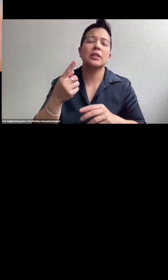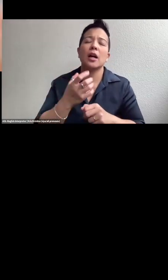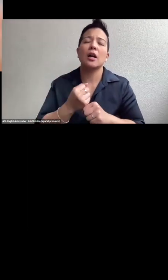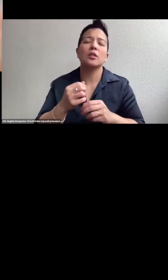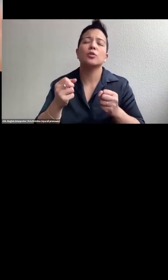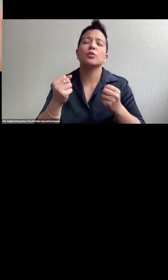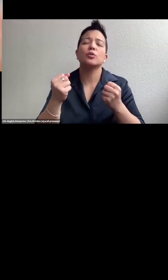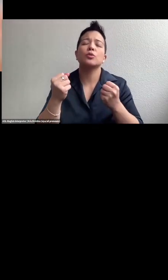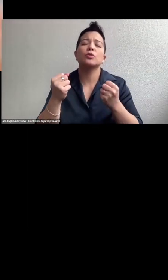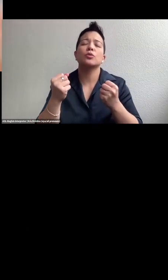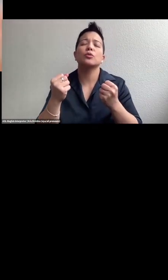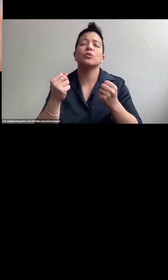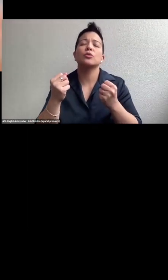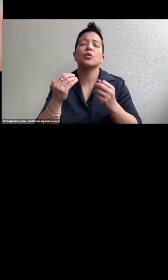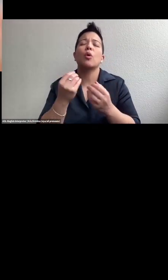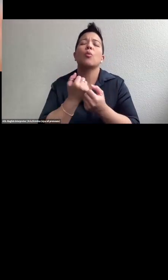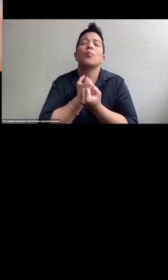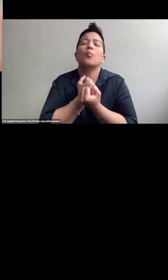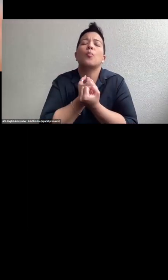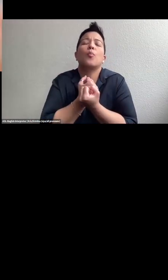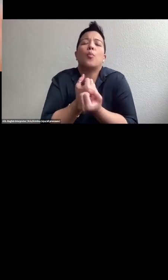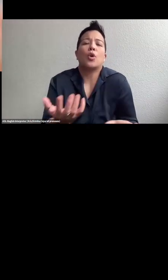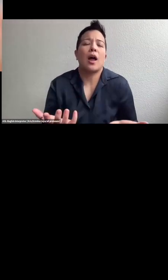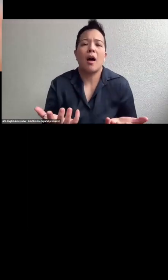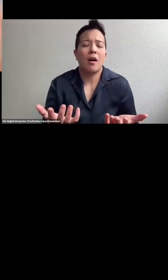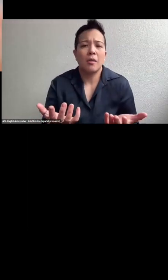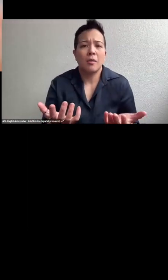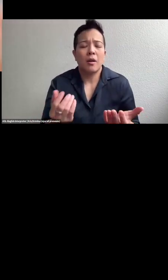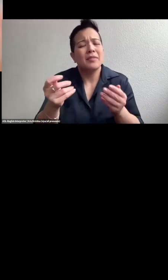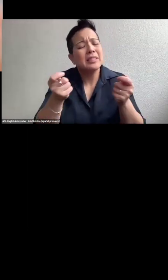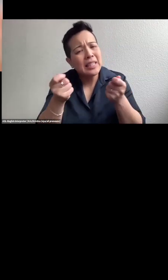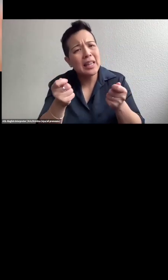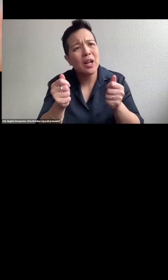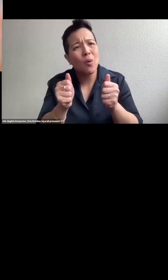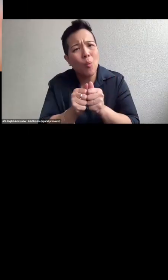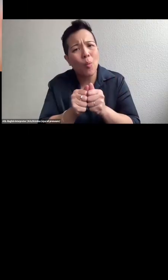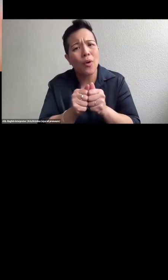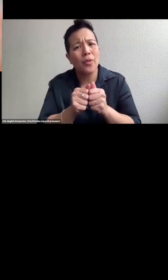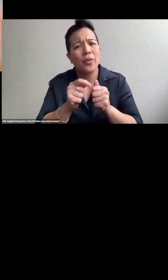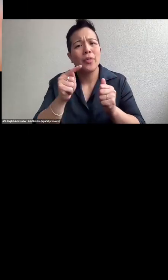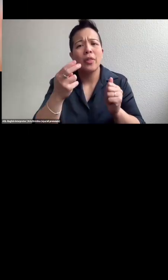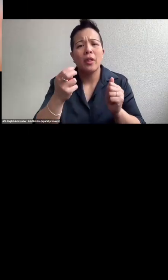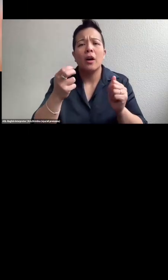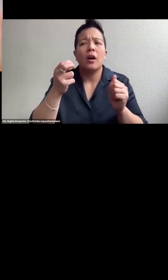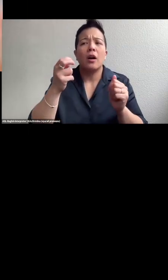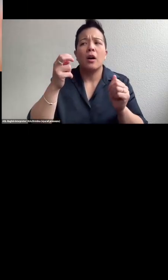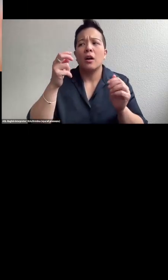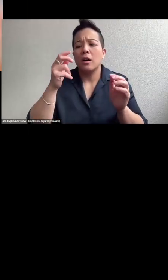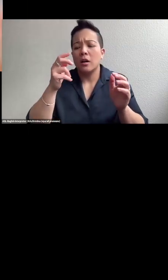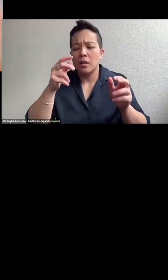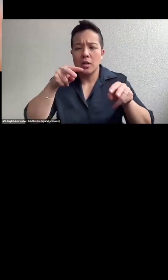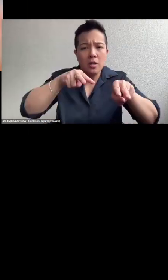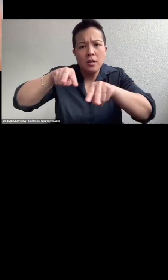burnt out of dealing with the bureaucracy of all of